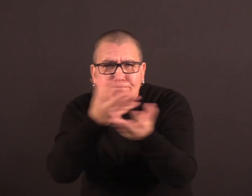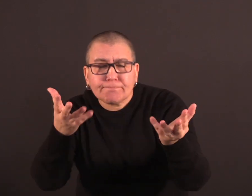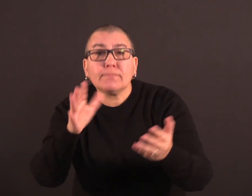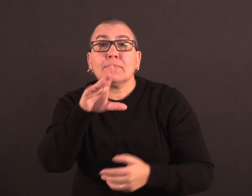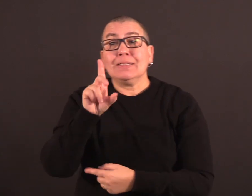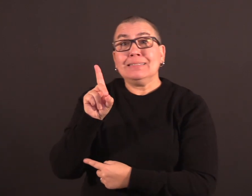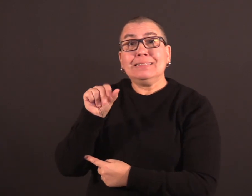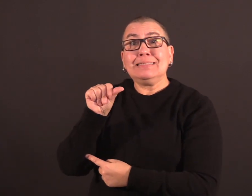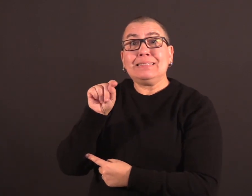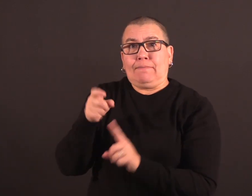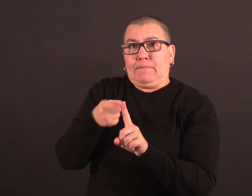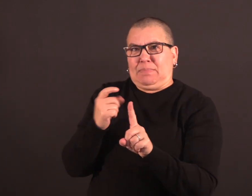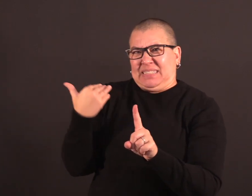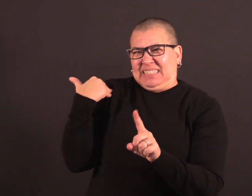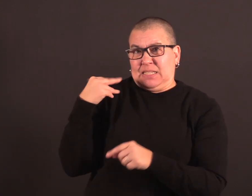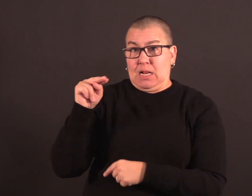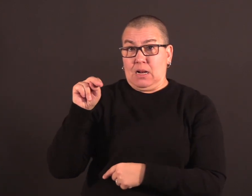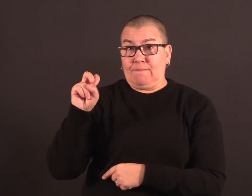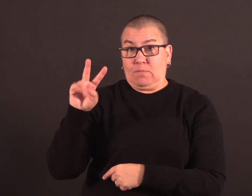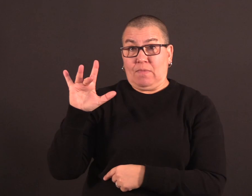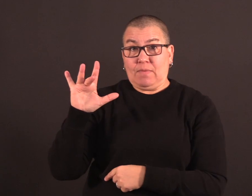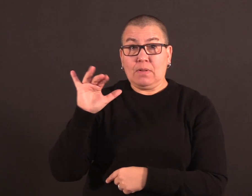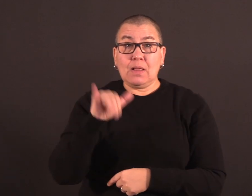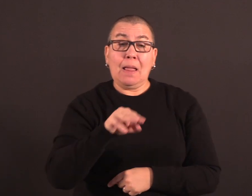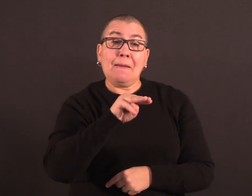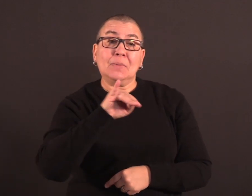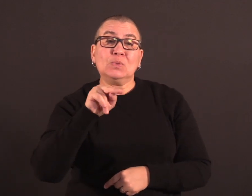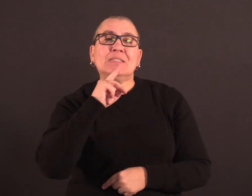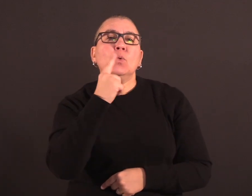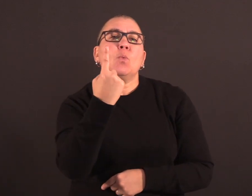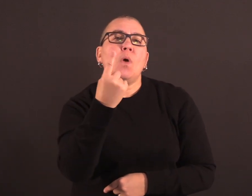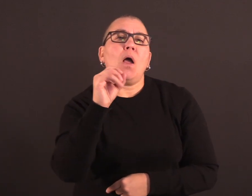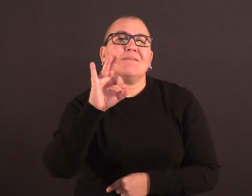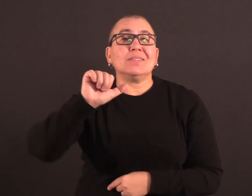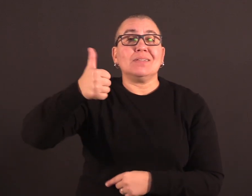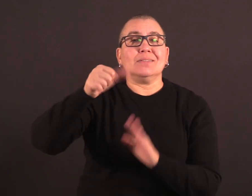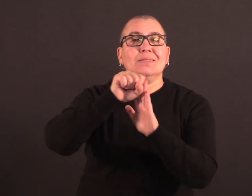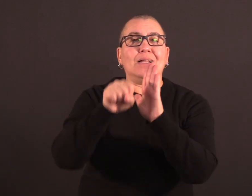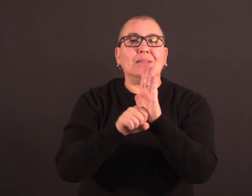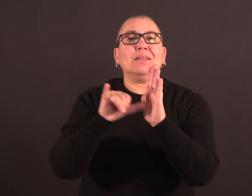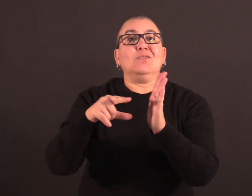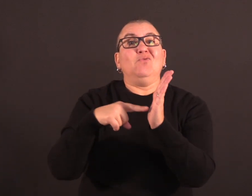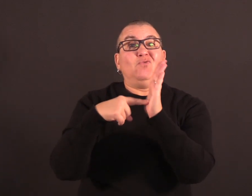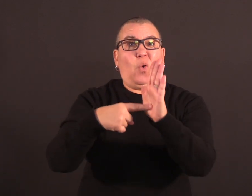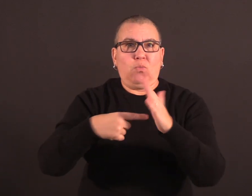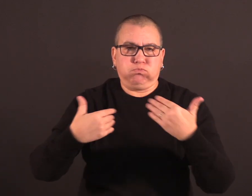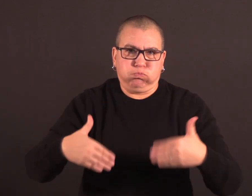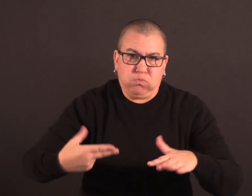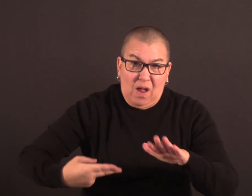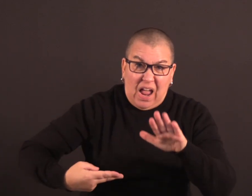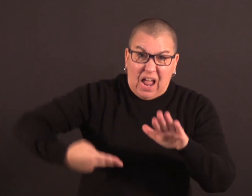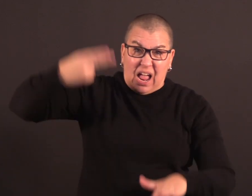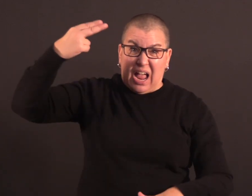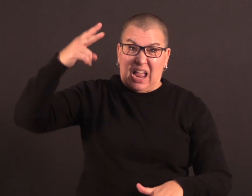activity is deemed “very high” by CDC. However, this designation is based on preliminary data,